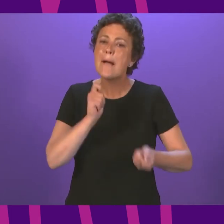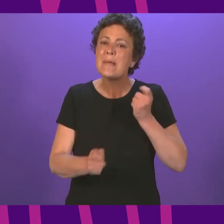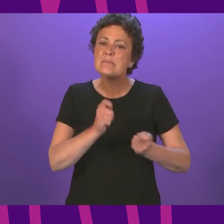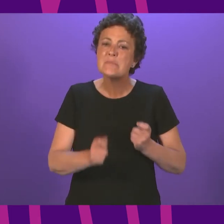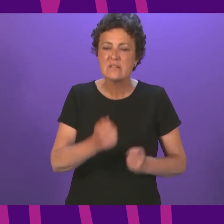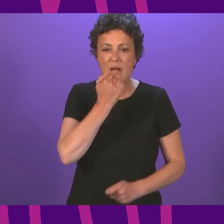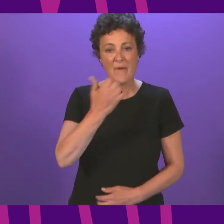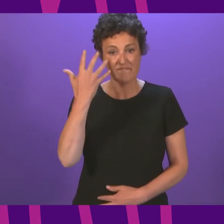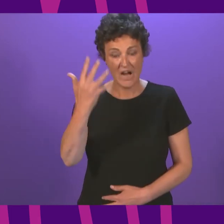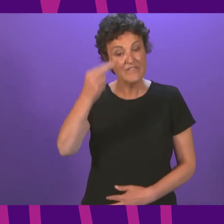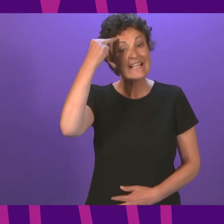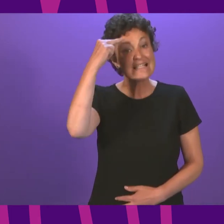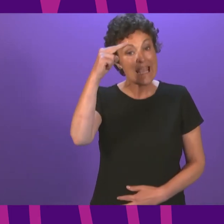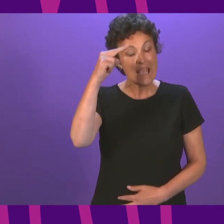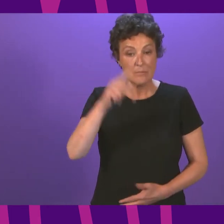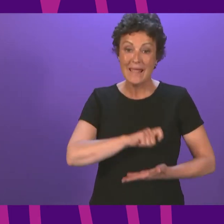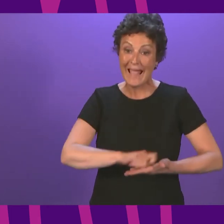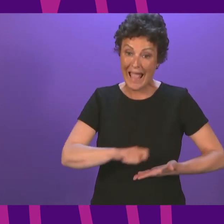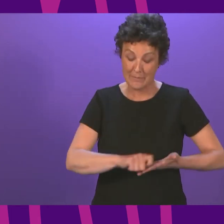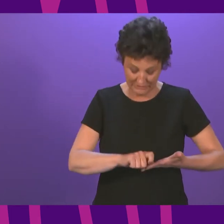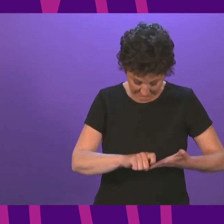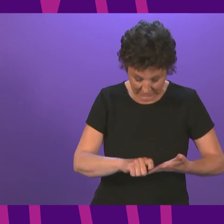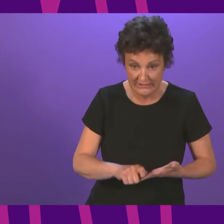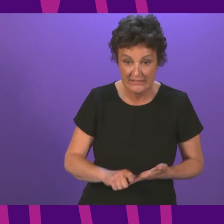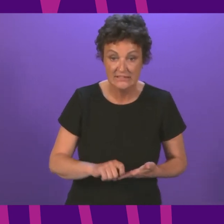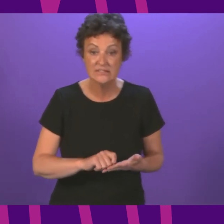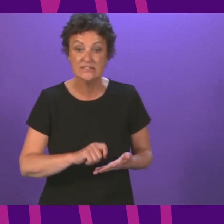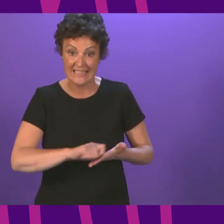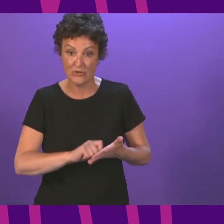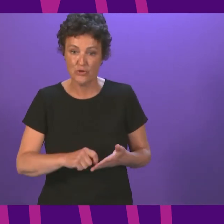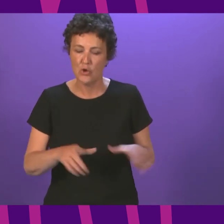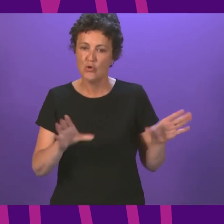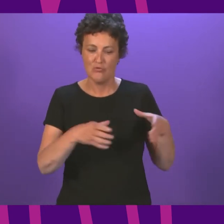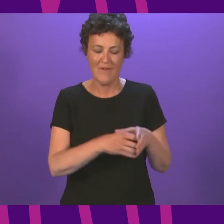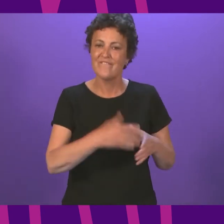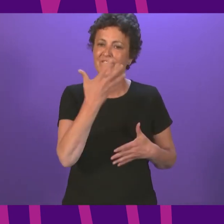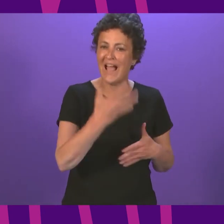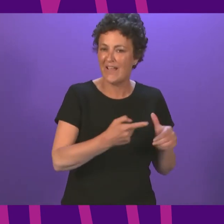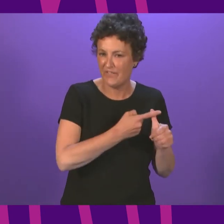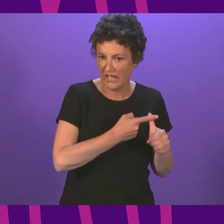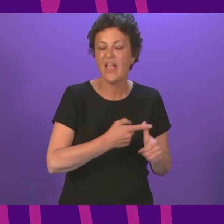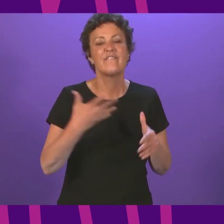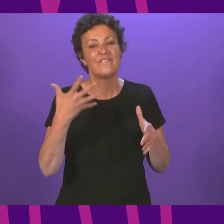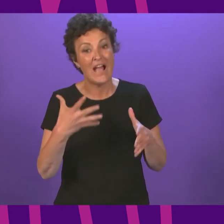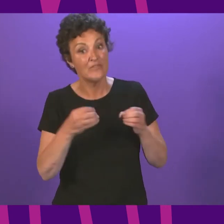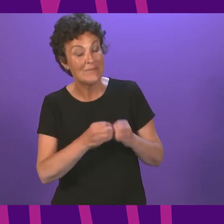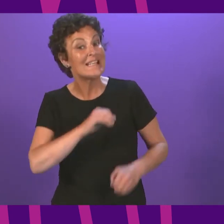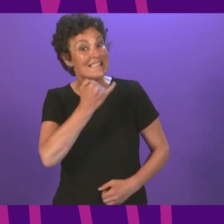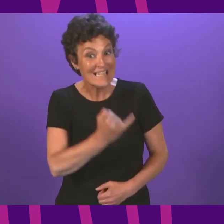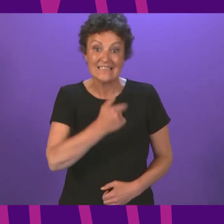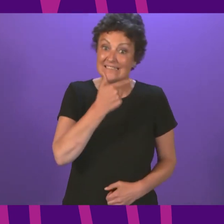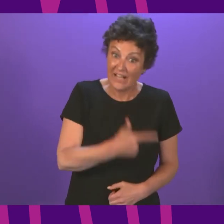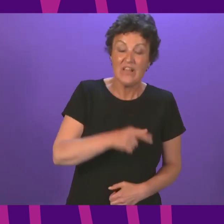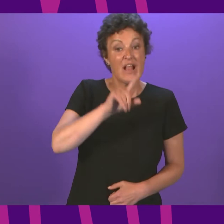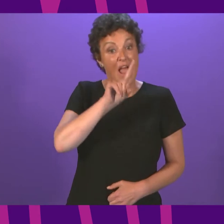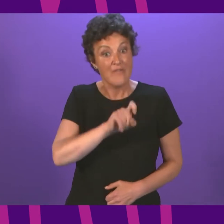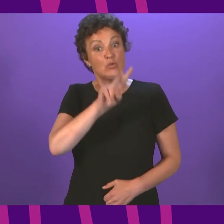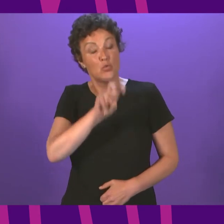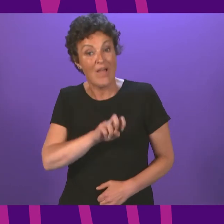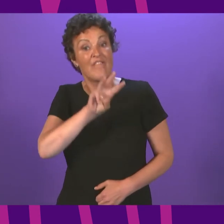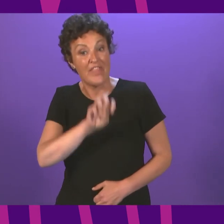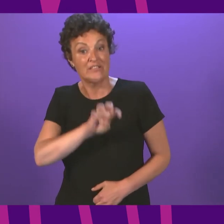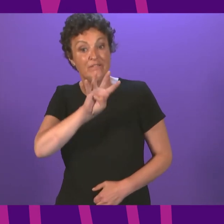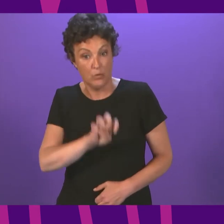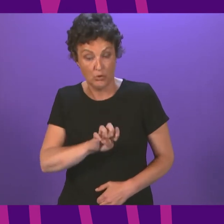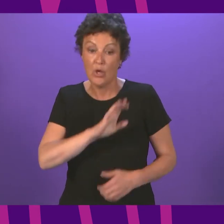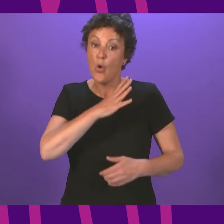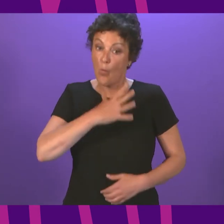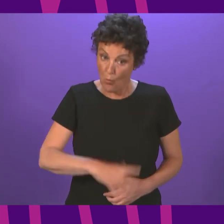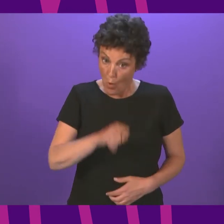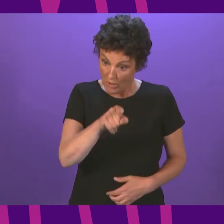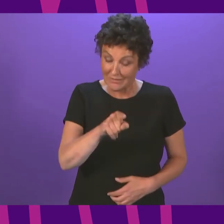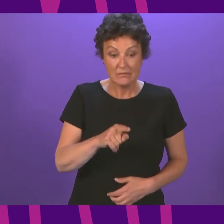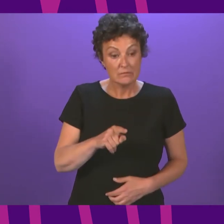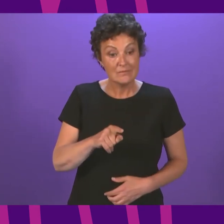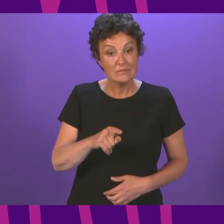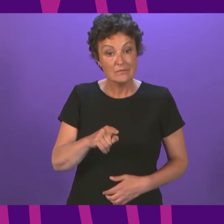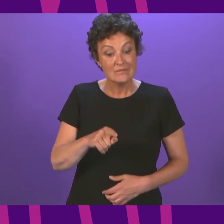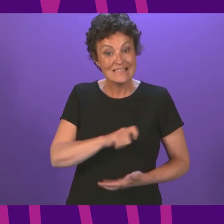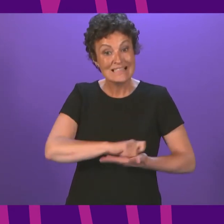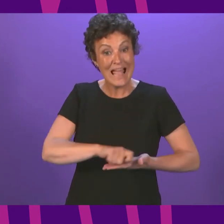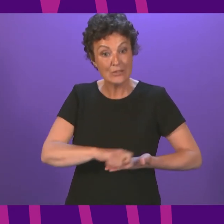the cabinet secretary, is grouped with amendments 5A, 5B, 6, 7 and 11 to 14.